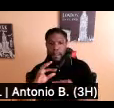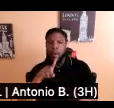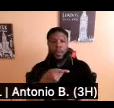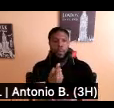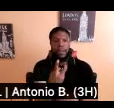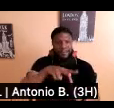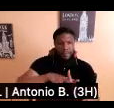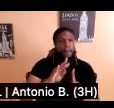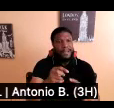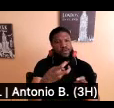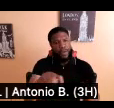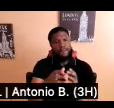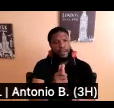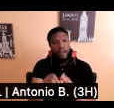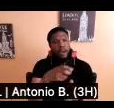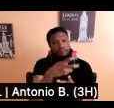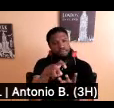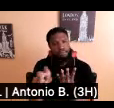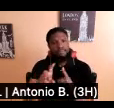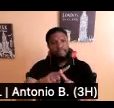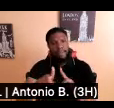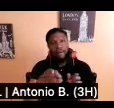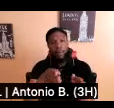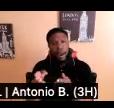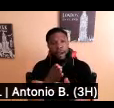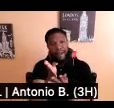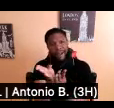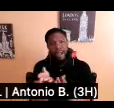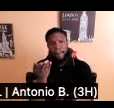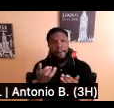those skills to all other contexts that they might encounter. [Mohsine, presenter] Yeah,